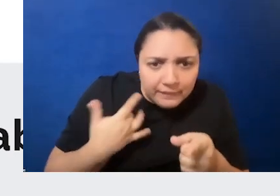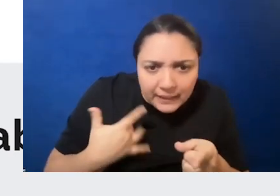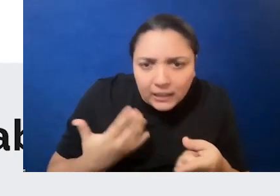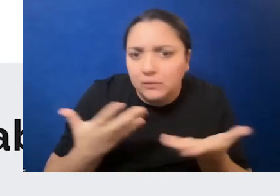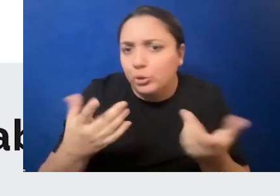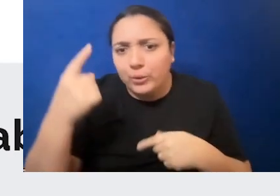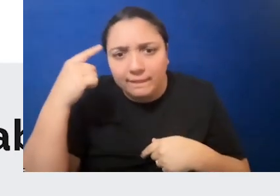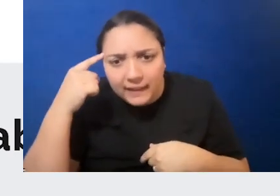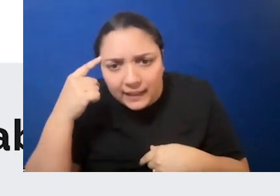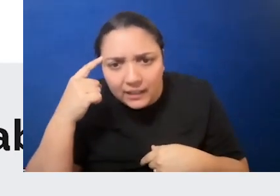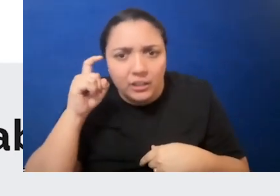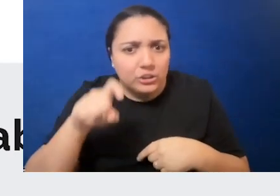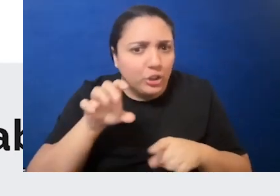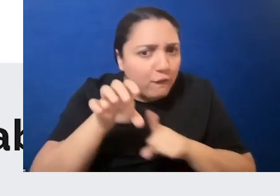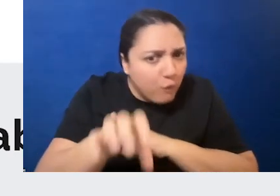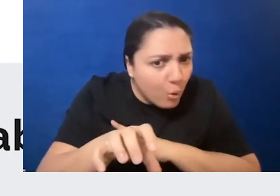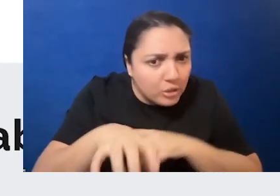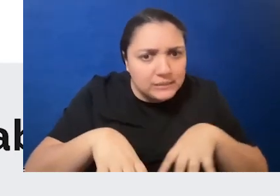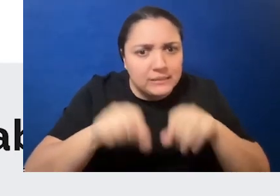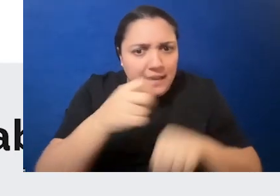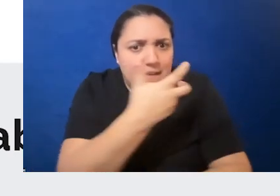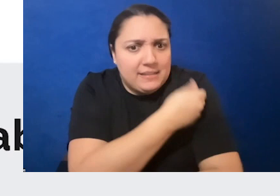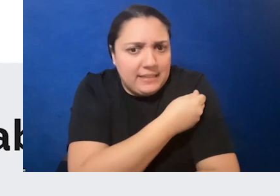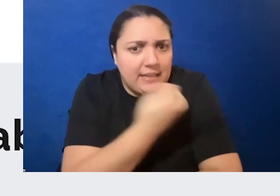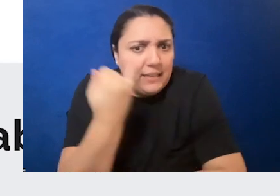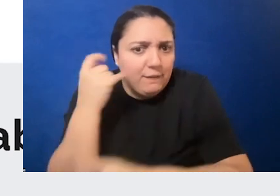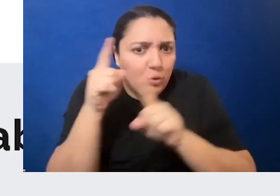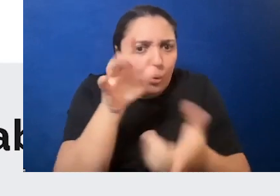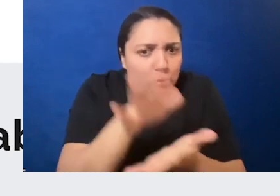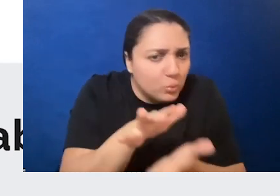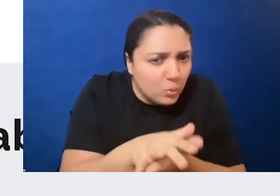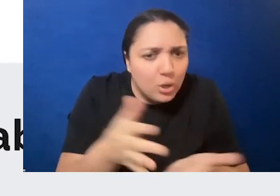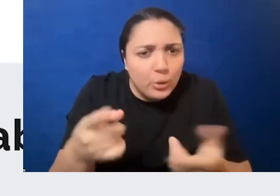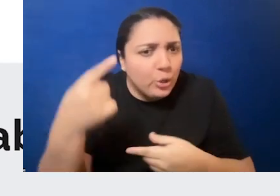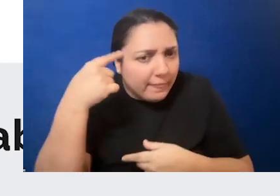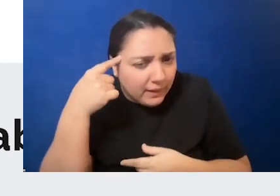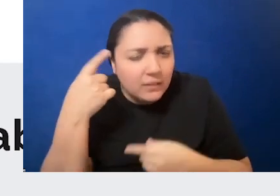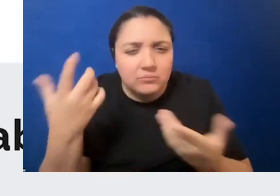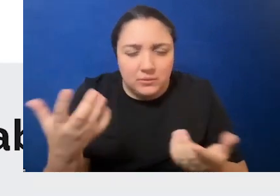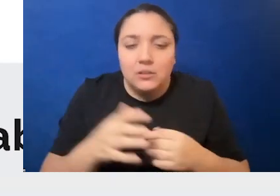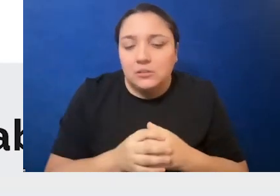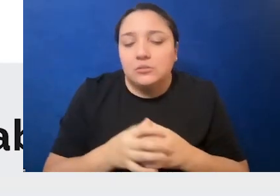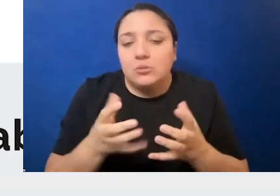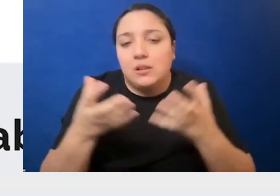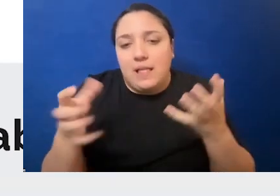ABOUT HOW DO YOU FEEL ABOUT THAT AND WHAT DO YOU THINK ABOUT THAT AND SHOULD YOU BE FORCED TO HAVE